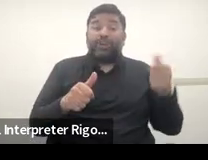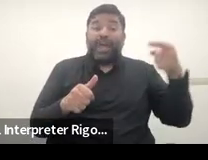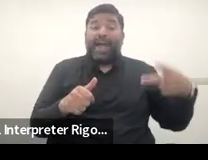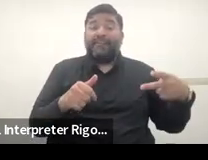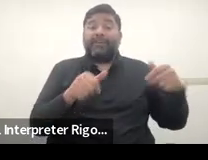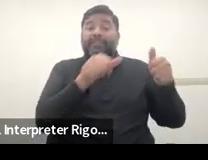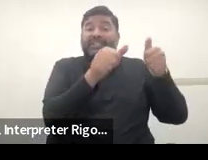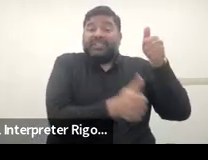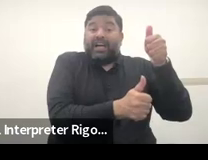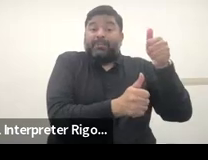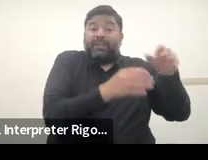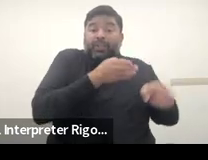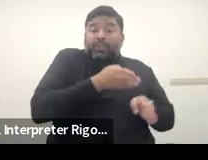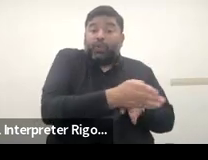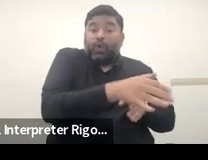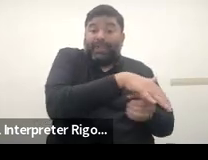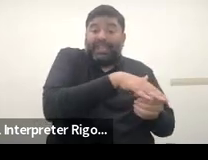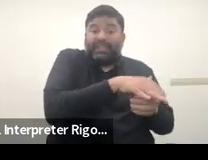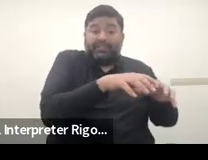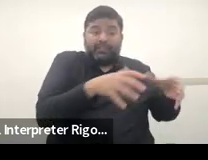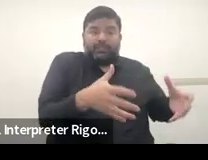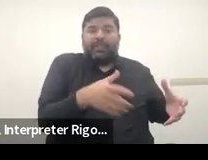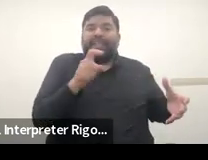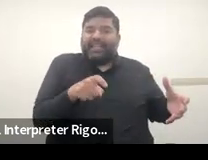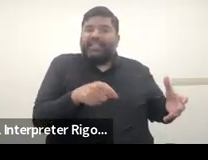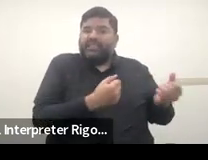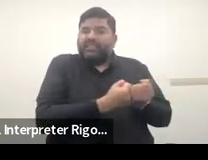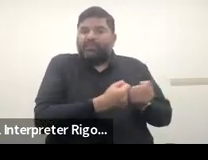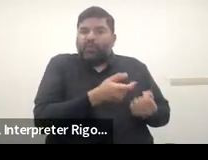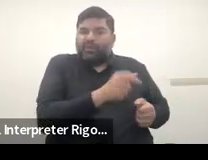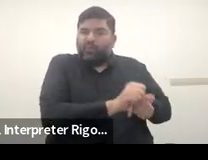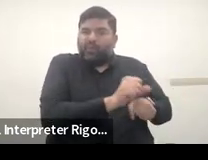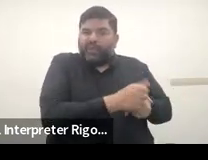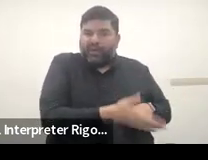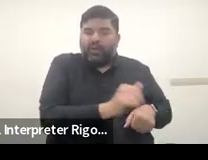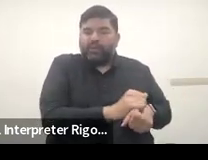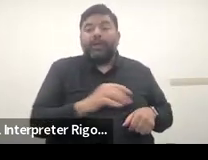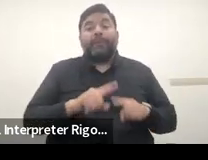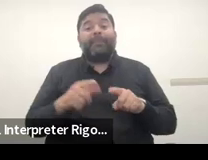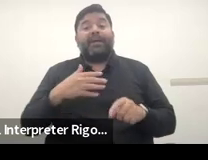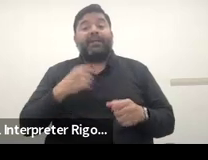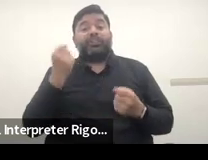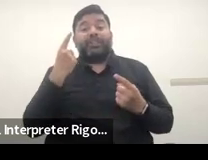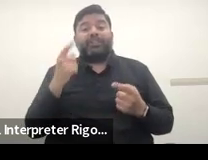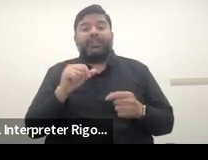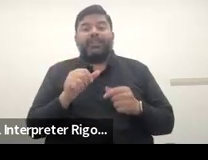uh that needs to be attended to. My argument is that linguistic knowledge infusion is helpful